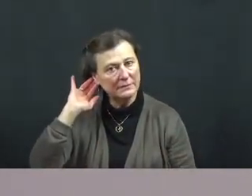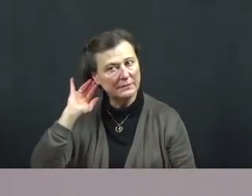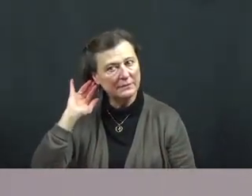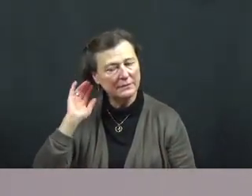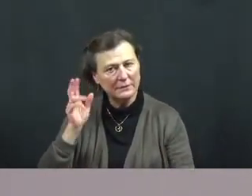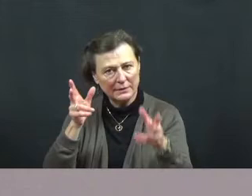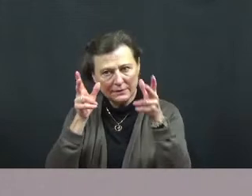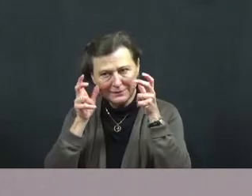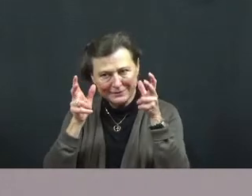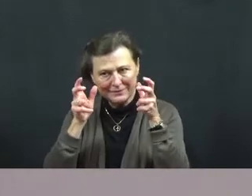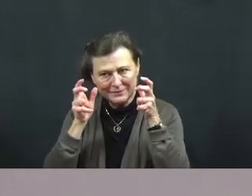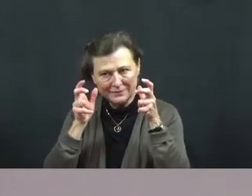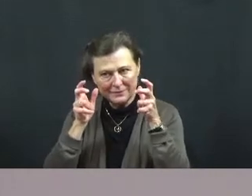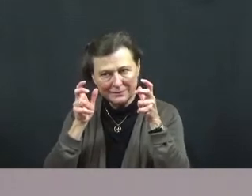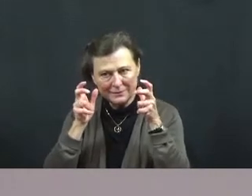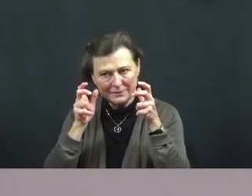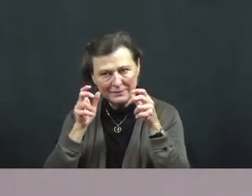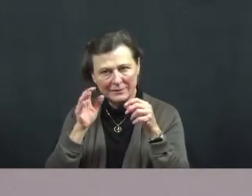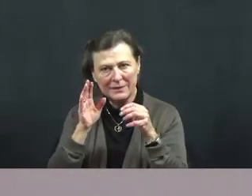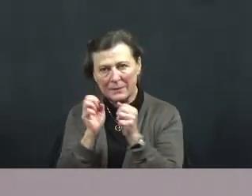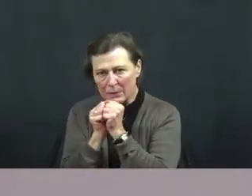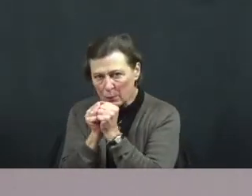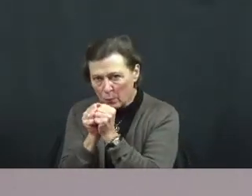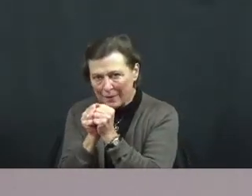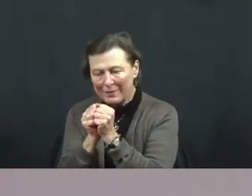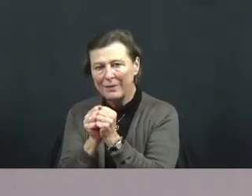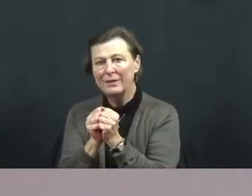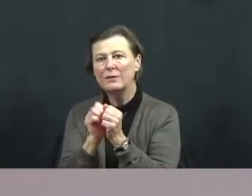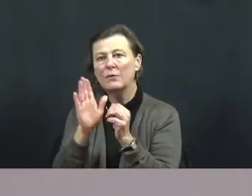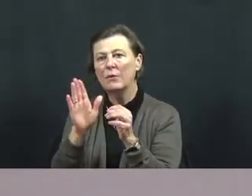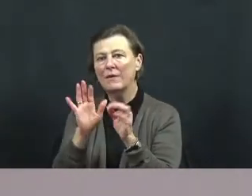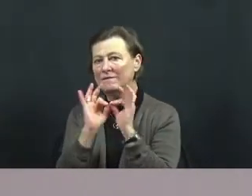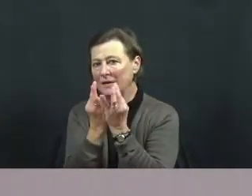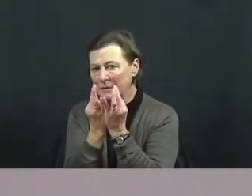and listen. And, be with your loved ones and your friends.